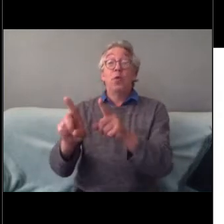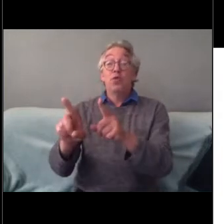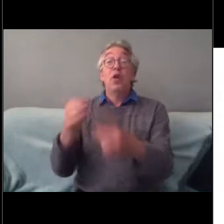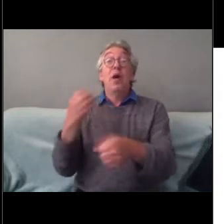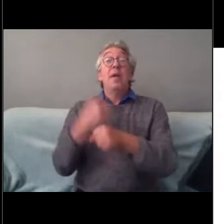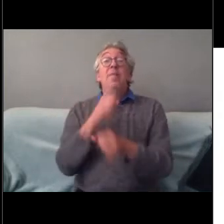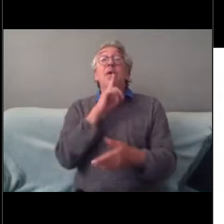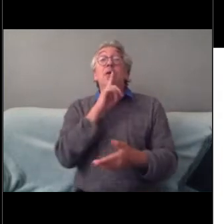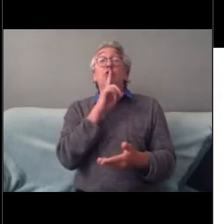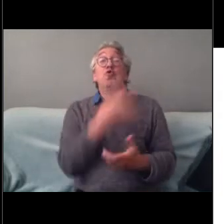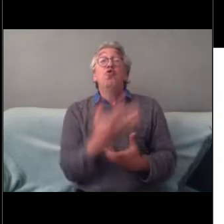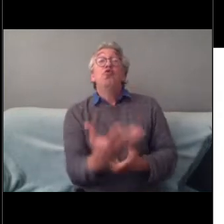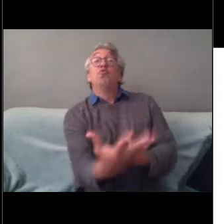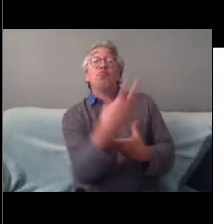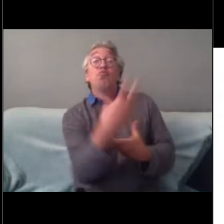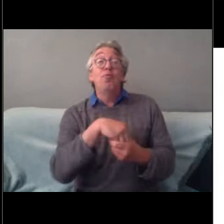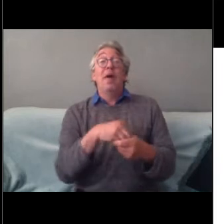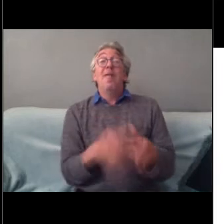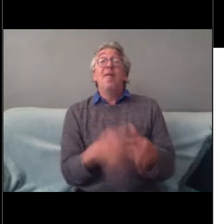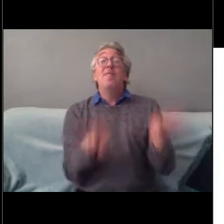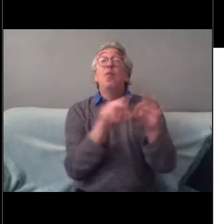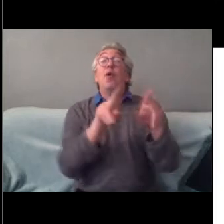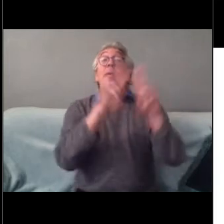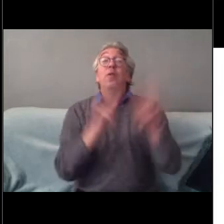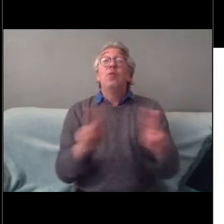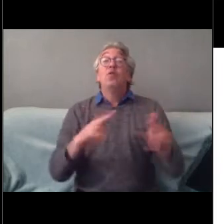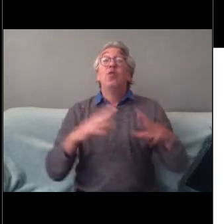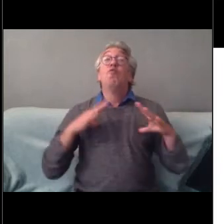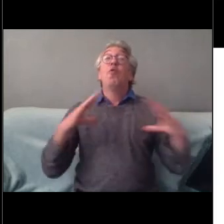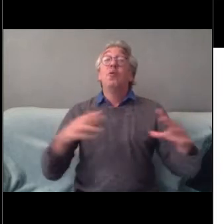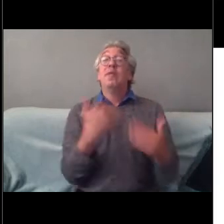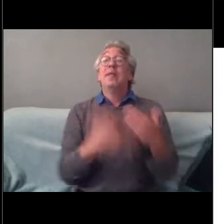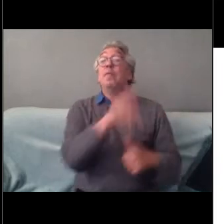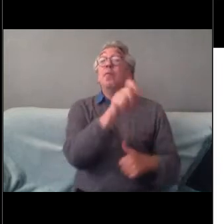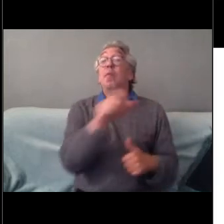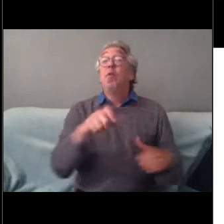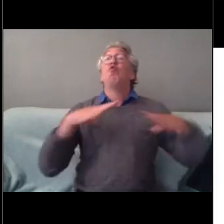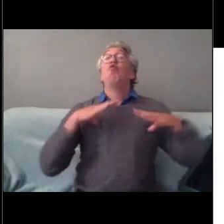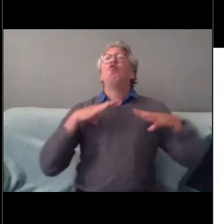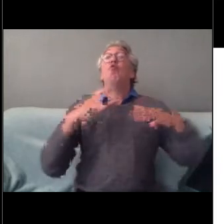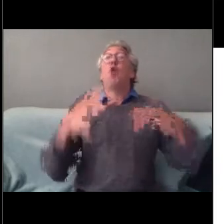And this project is funded under EU aid volunteers program